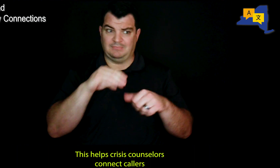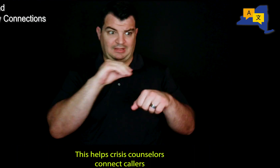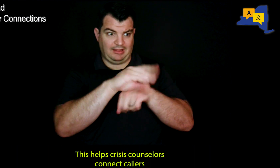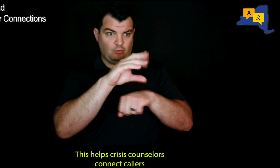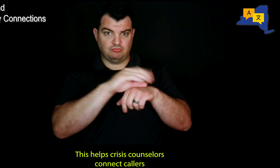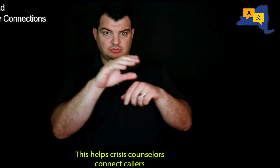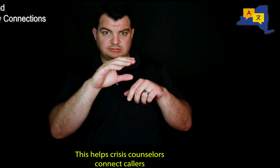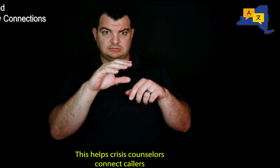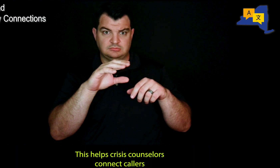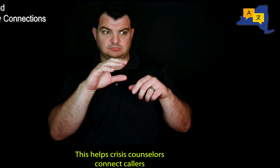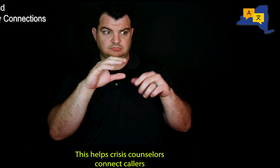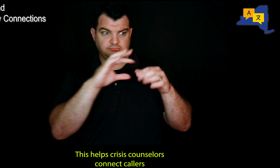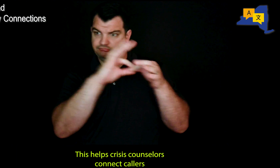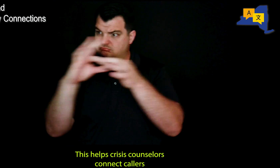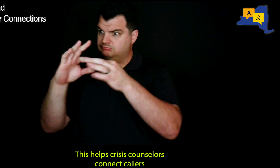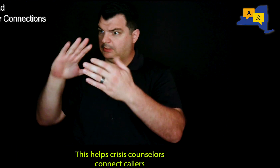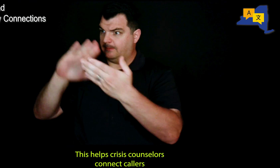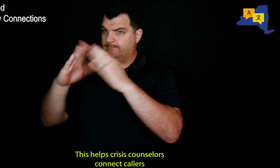This helps crisis counselors connect callers